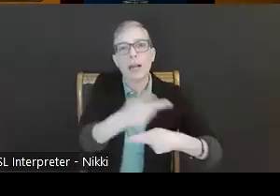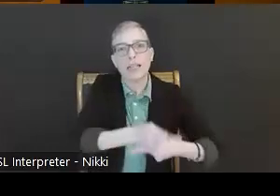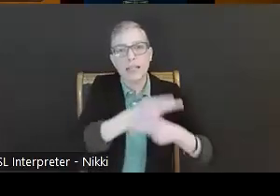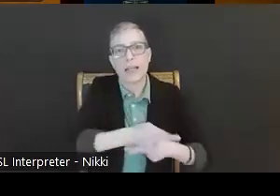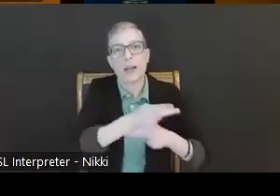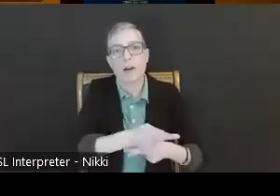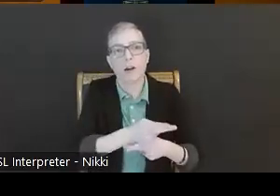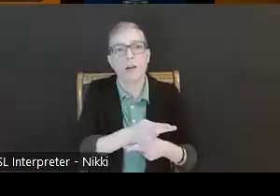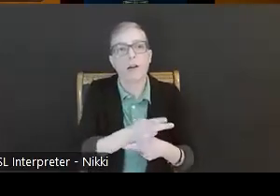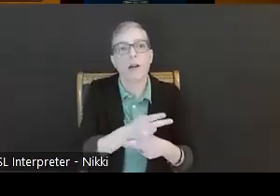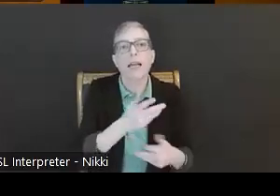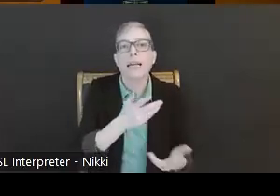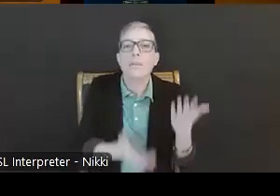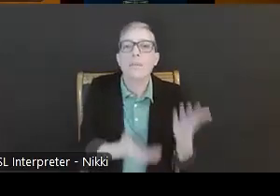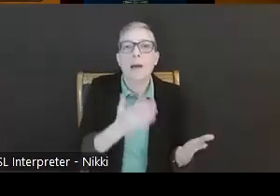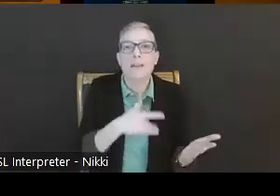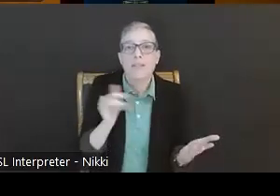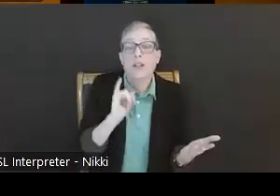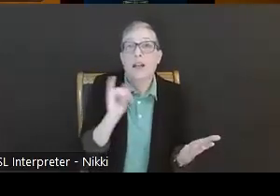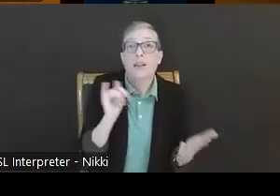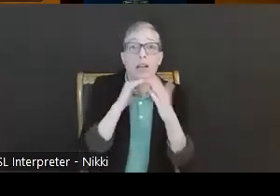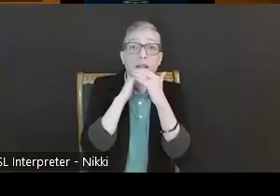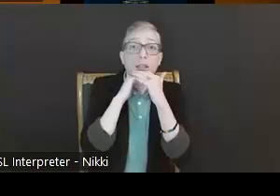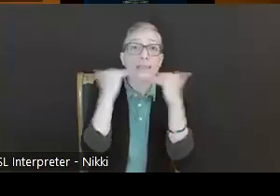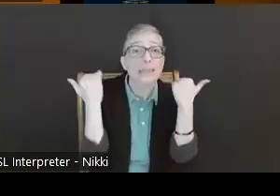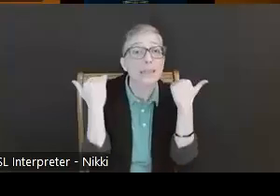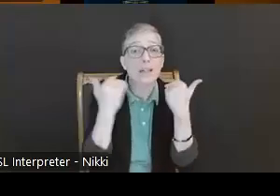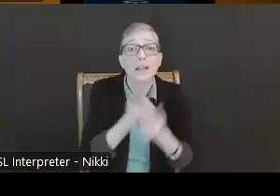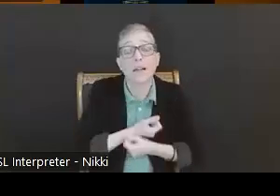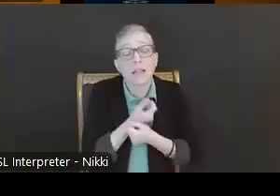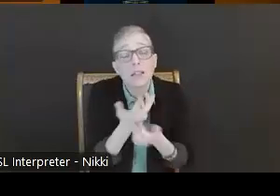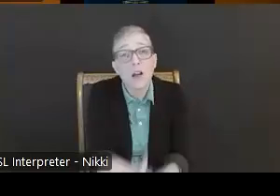done with their caregiving roles but you know this is someone who needs them and they have to kind